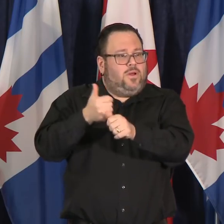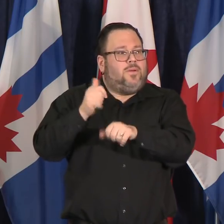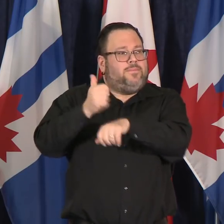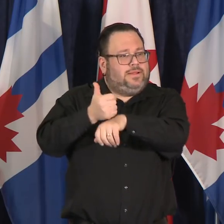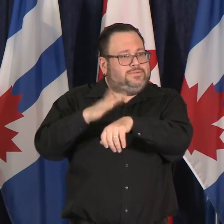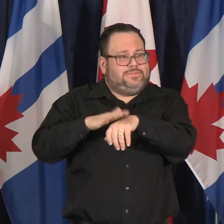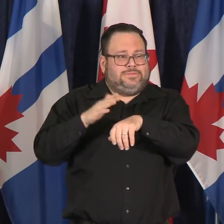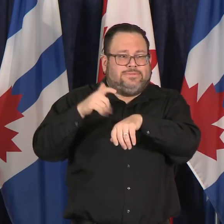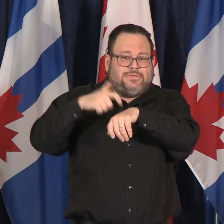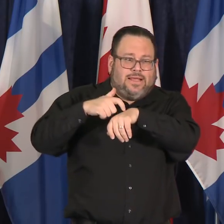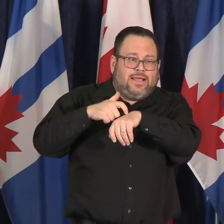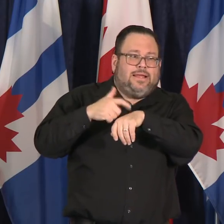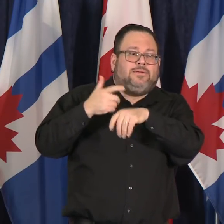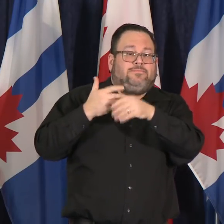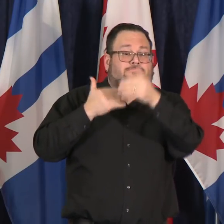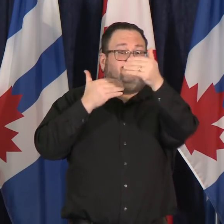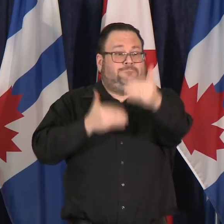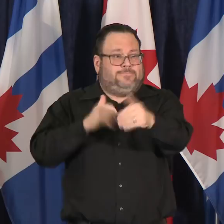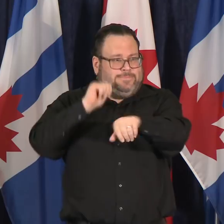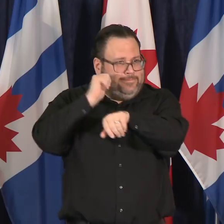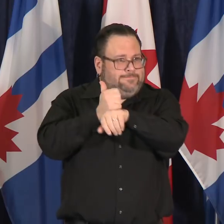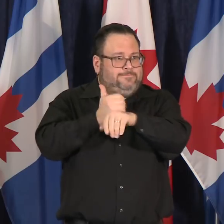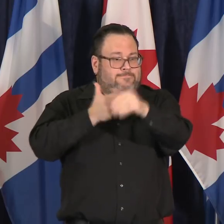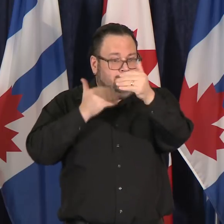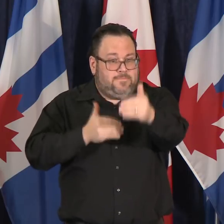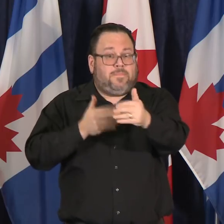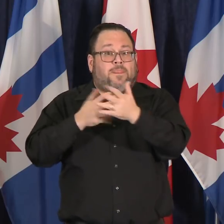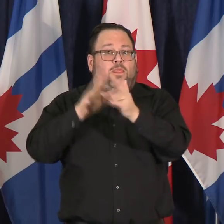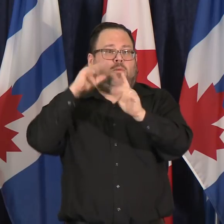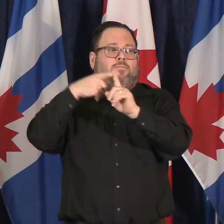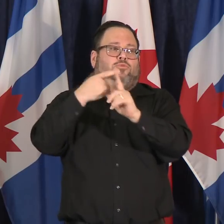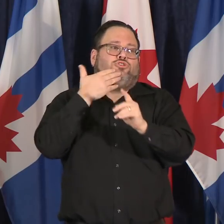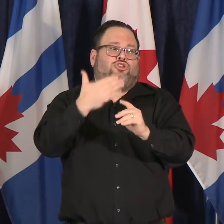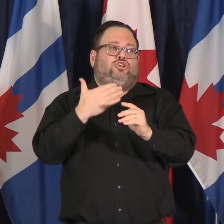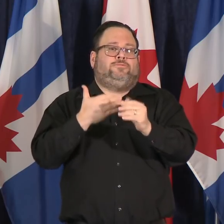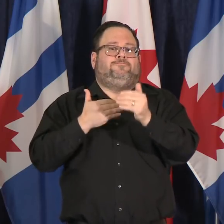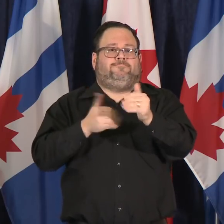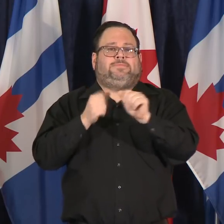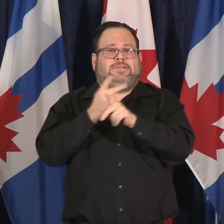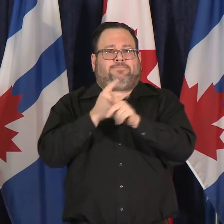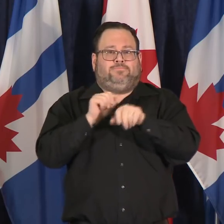helped us to change the story so the story the power to change the story is